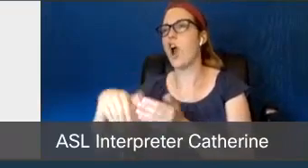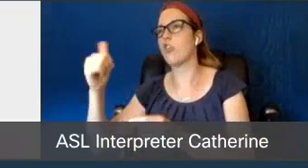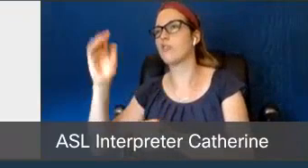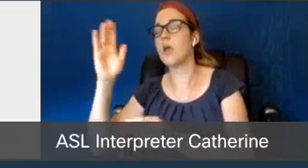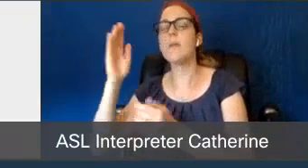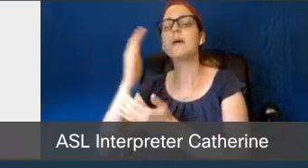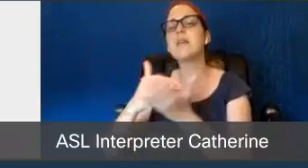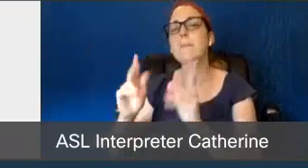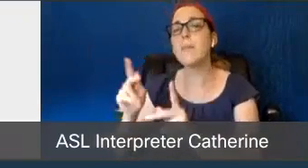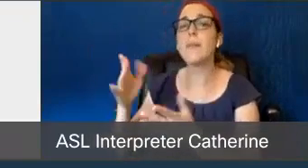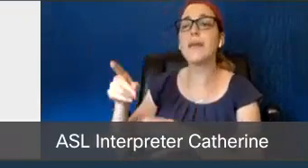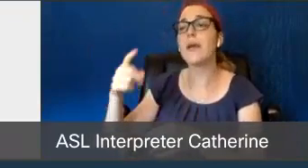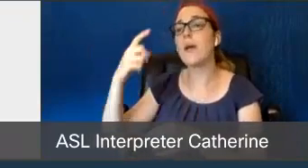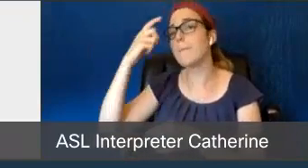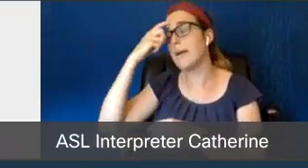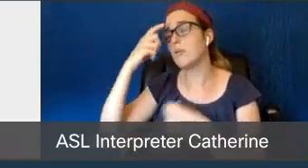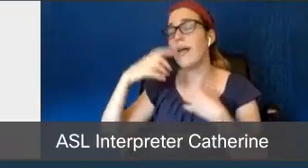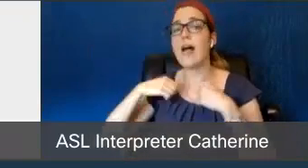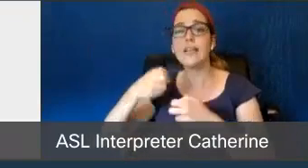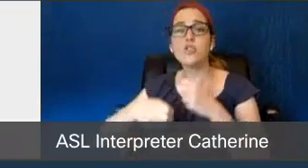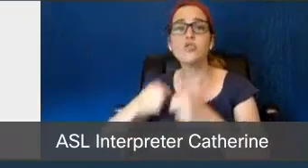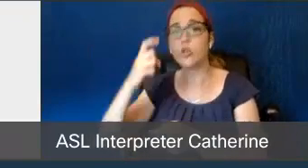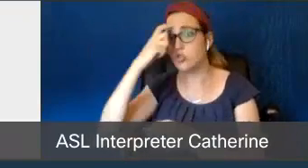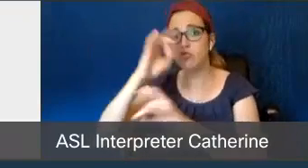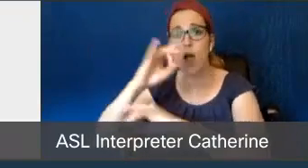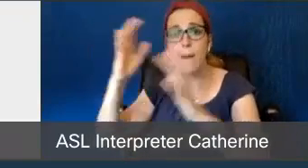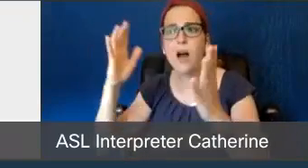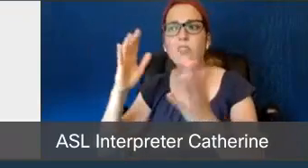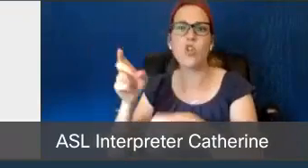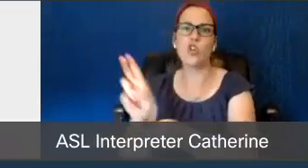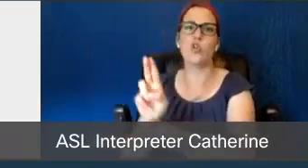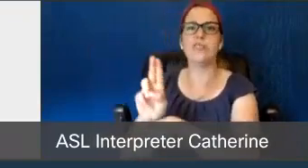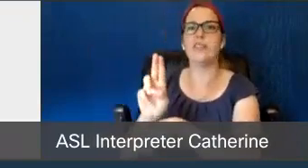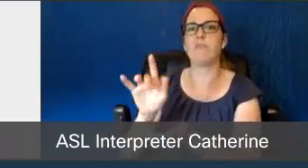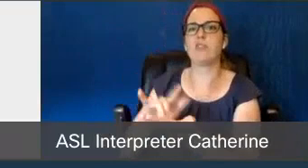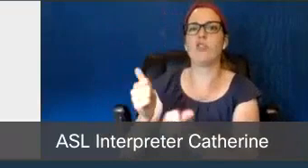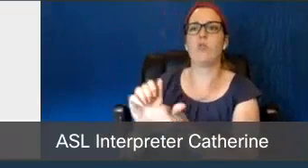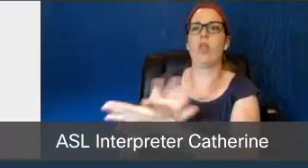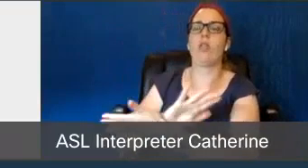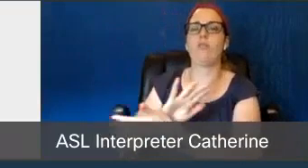that might be in their lives so you wanna make sure that you give them the tools to be successful